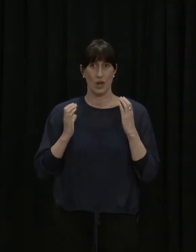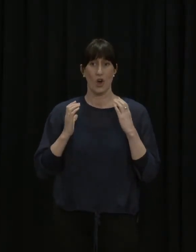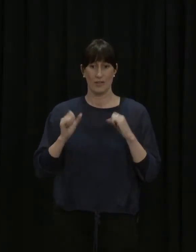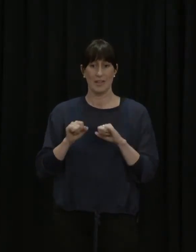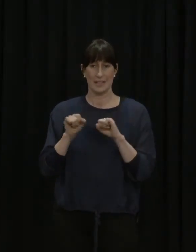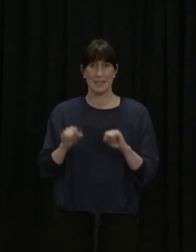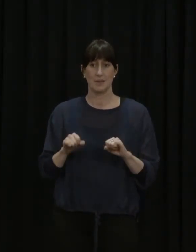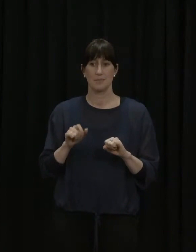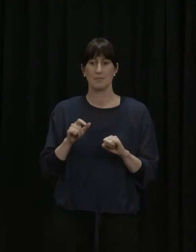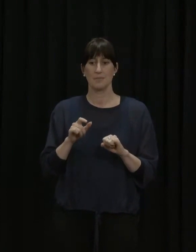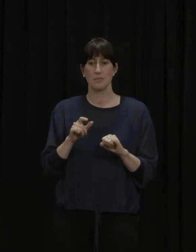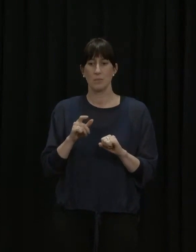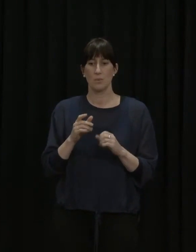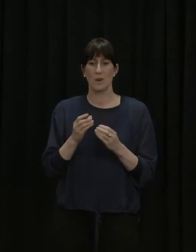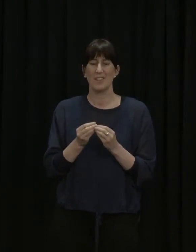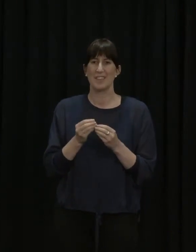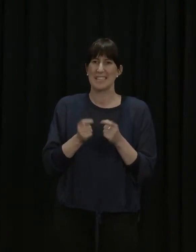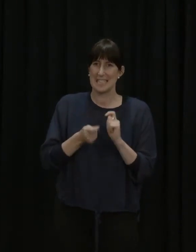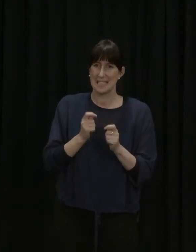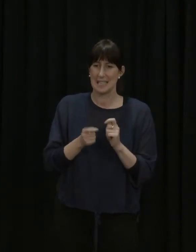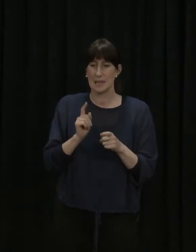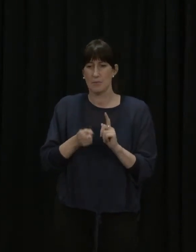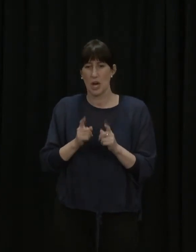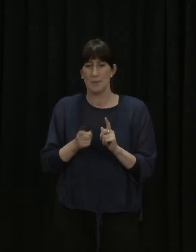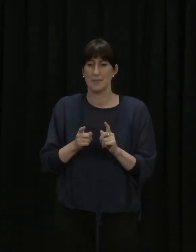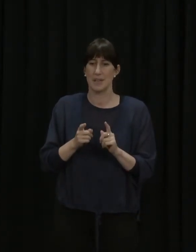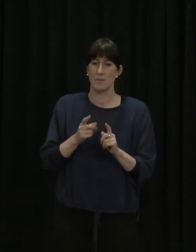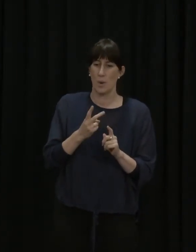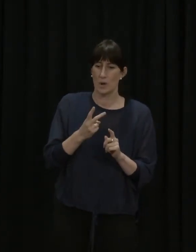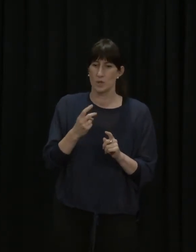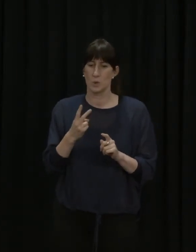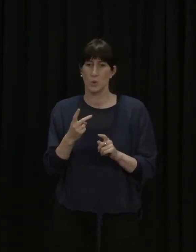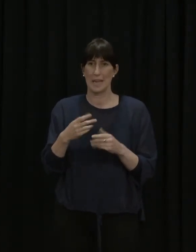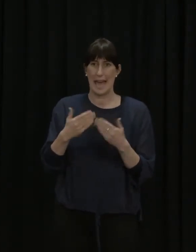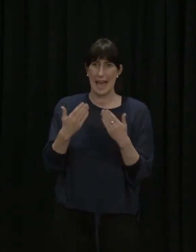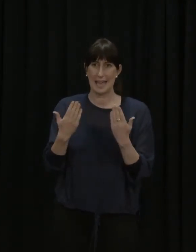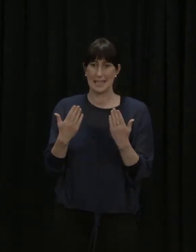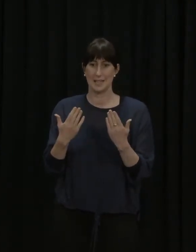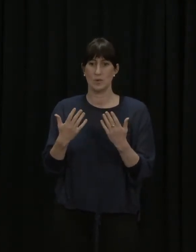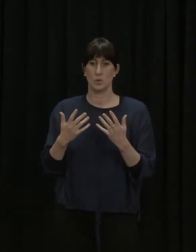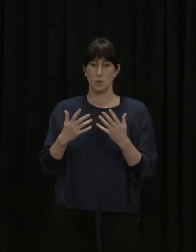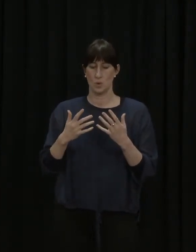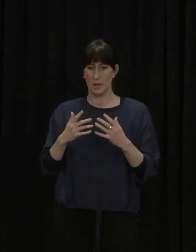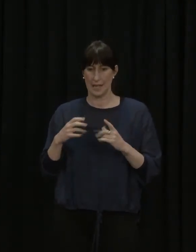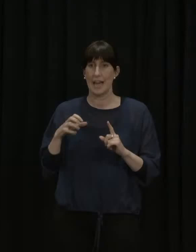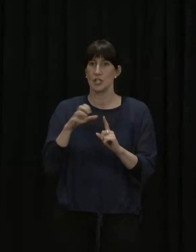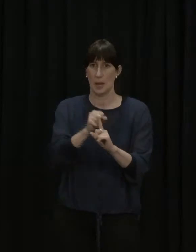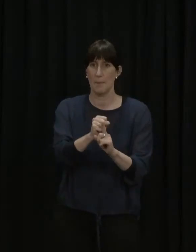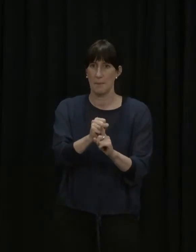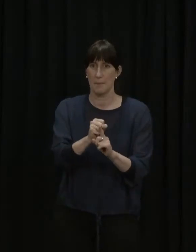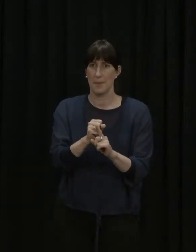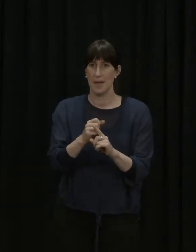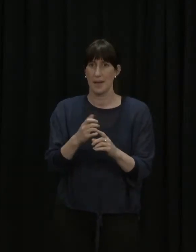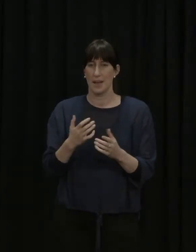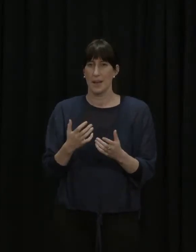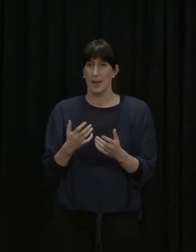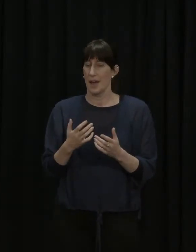As our focus shifts around the country as act --